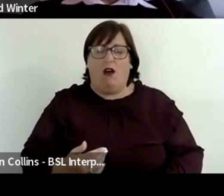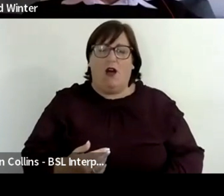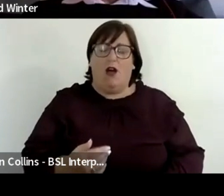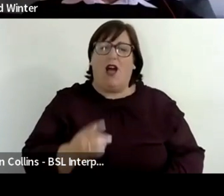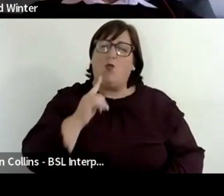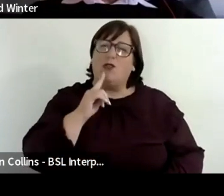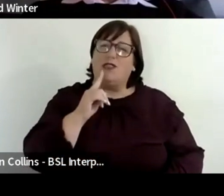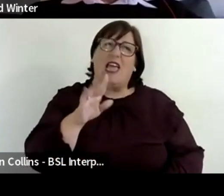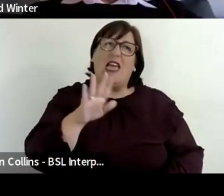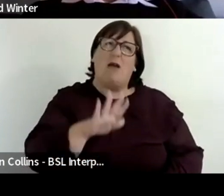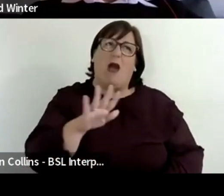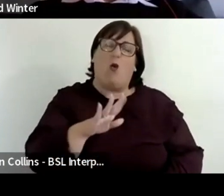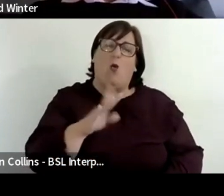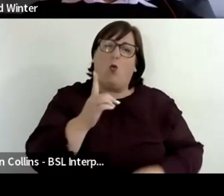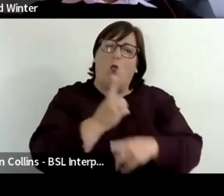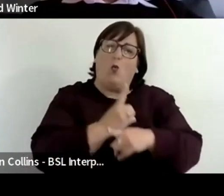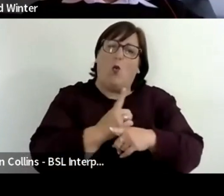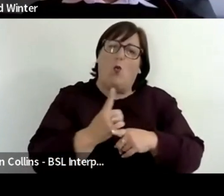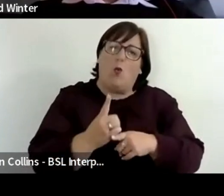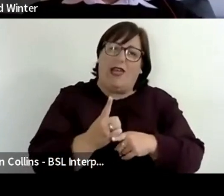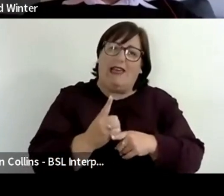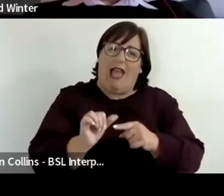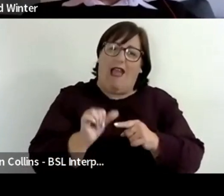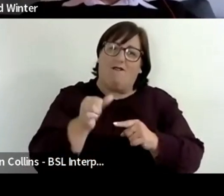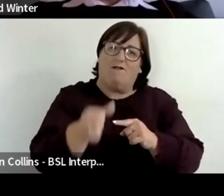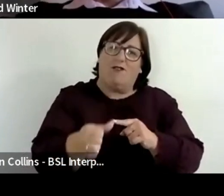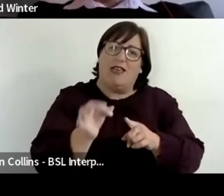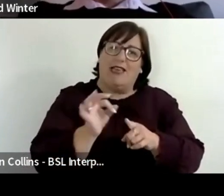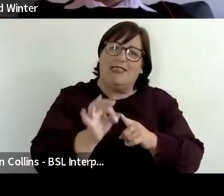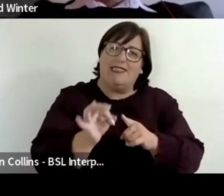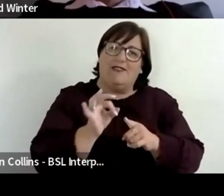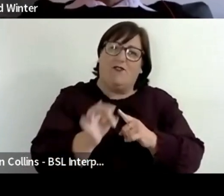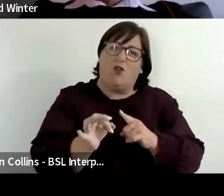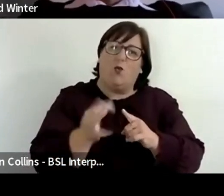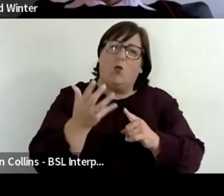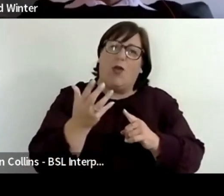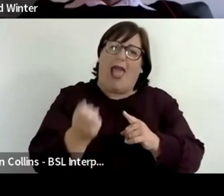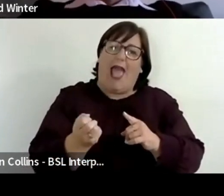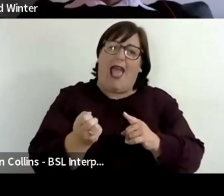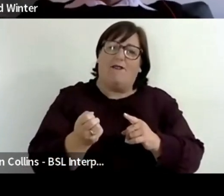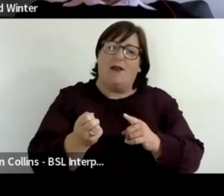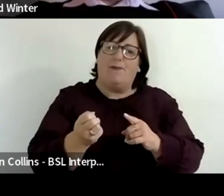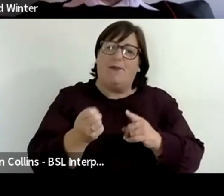From there there is a vetting process, which sounds scary but it is not.